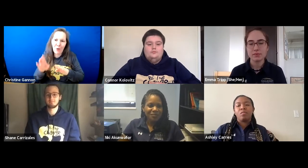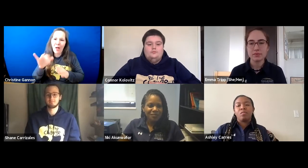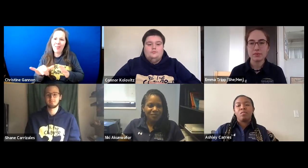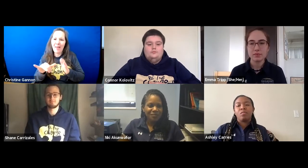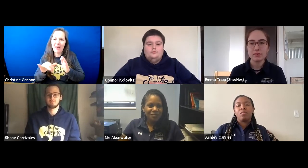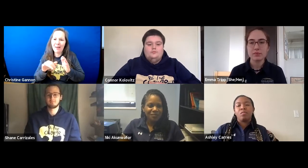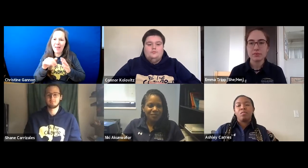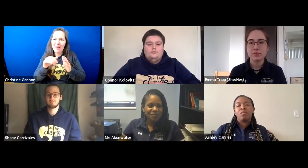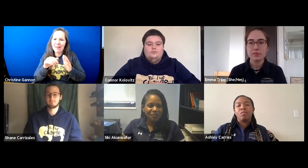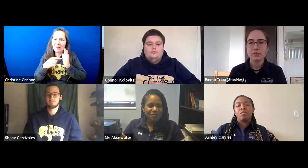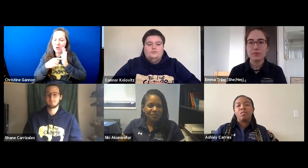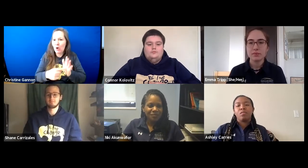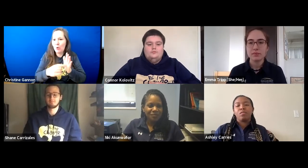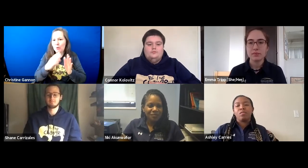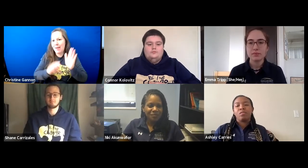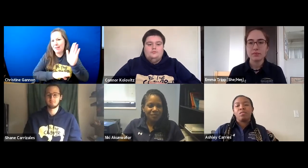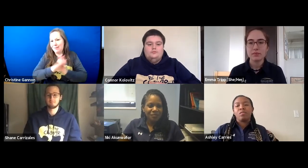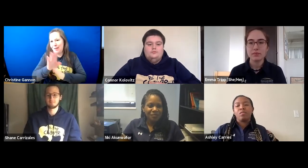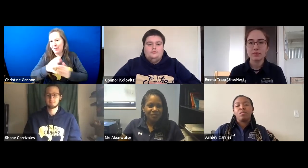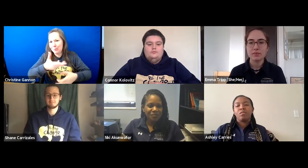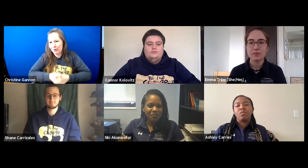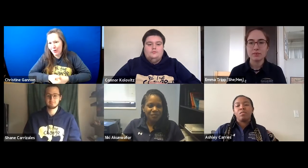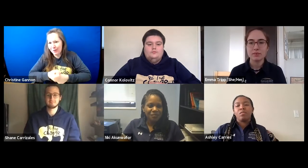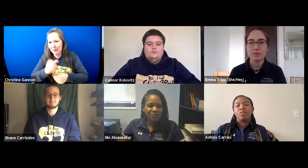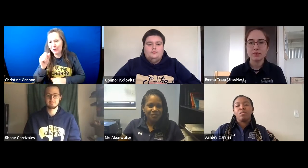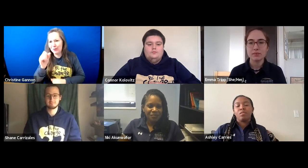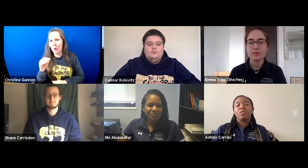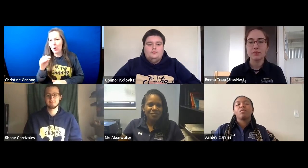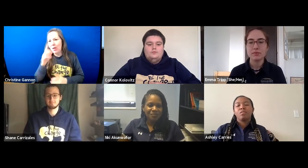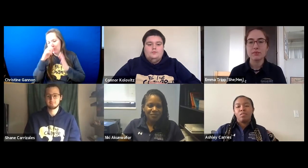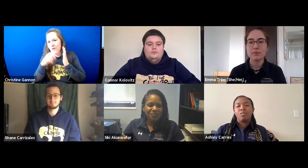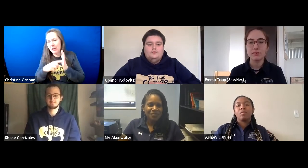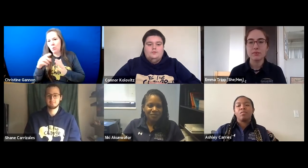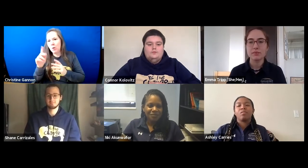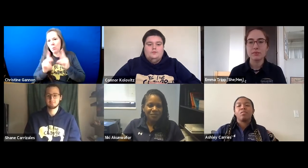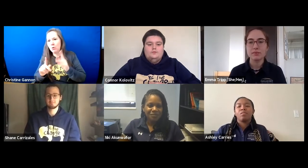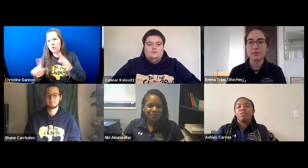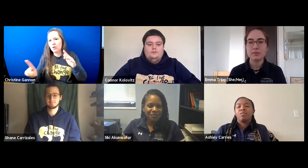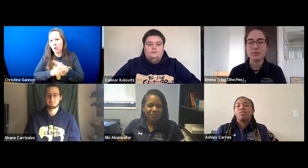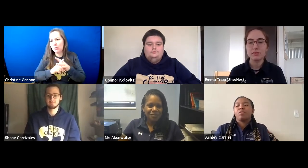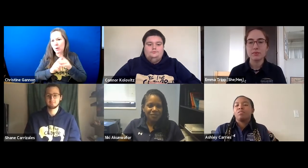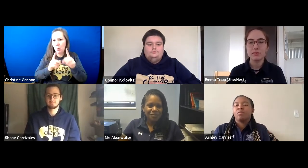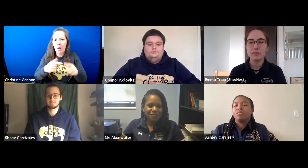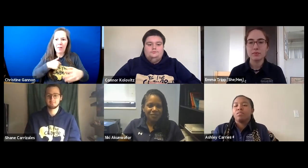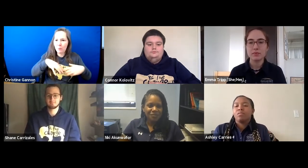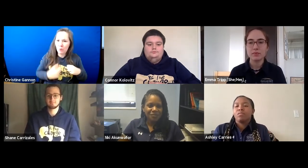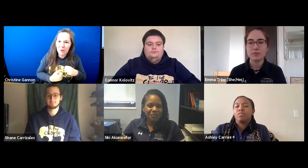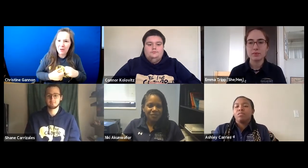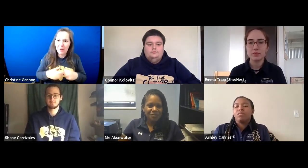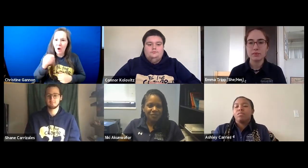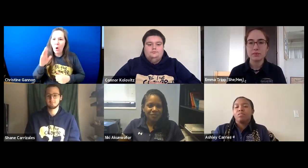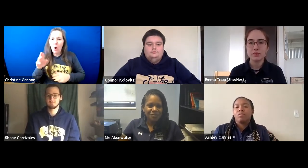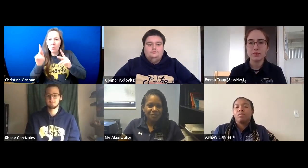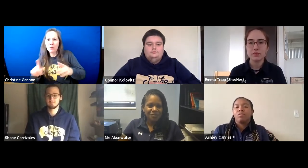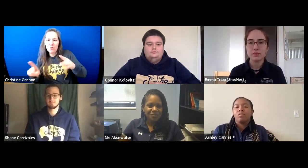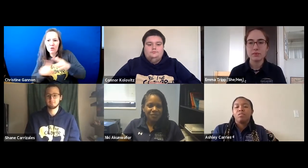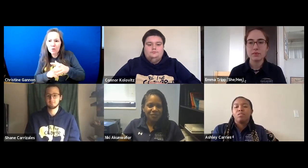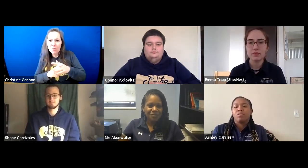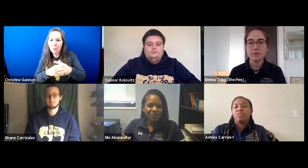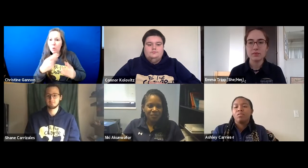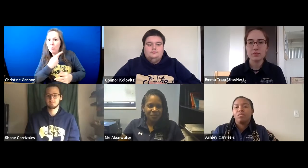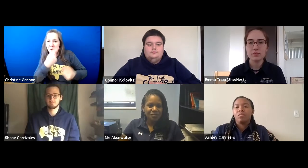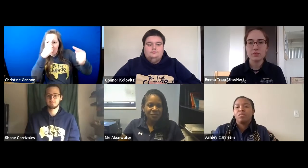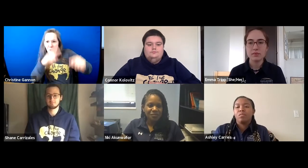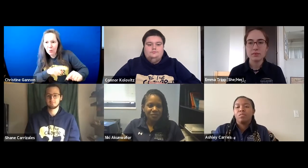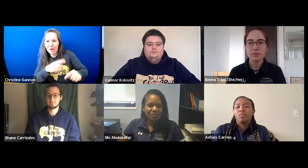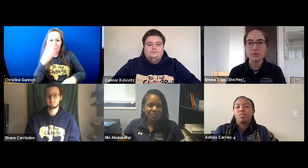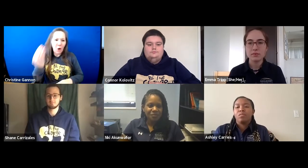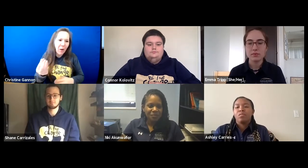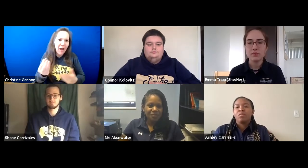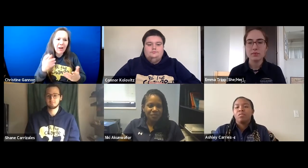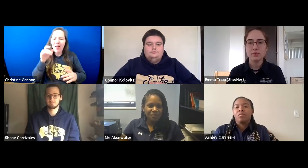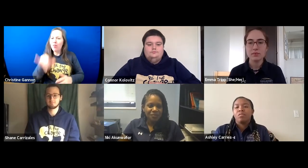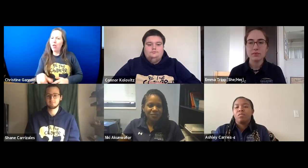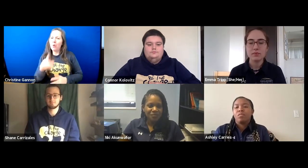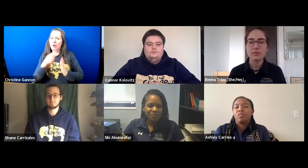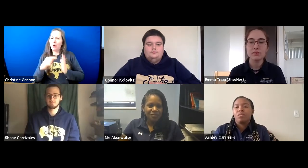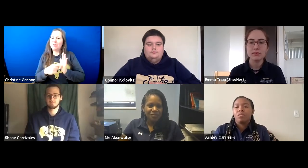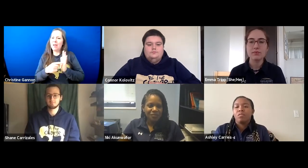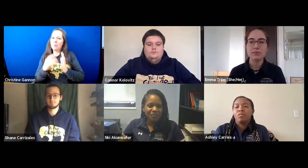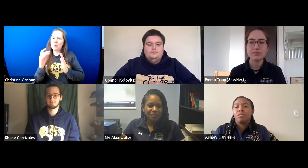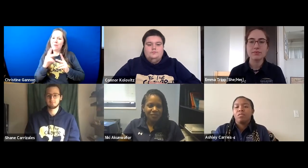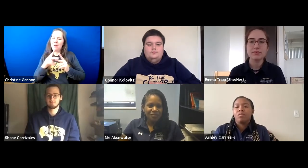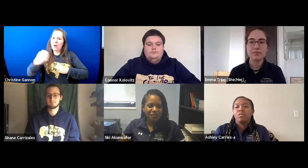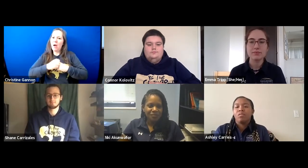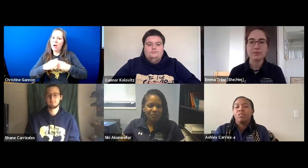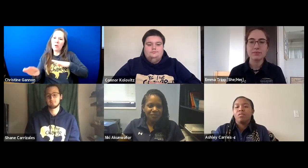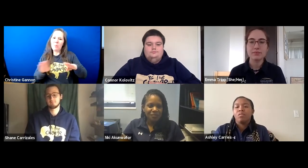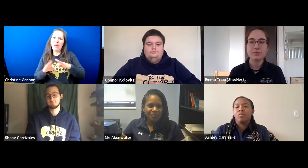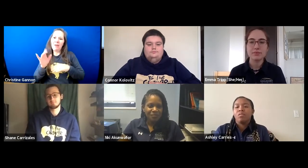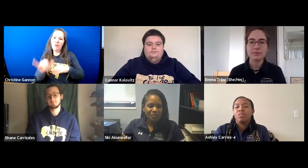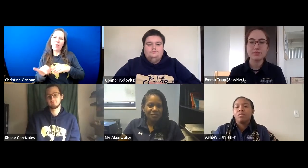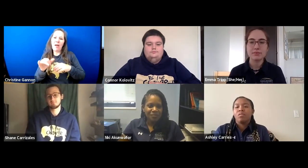that shows the developing trust. So when a person shows up when someone is grieving or shows up to go out together. Those are examples of concrete behaviors to help us trust each other.